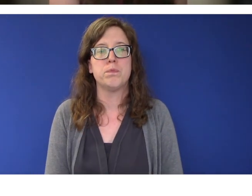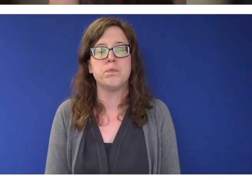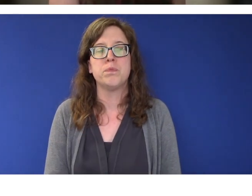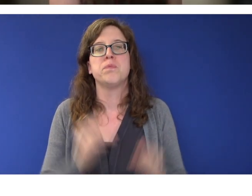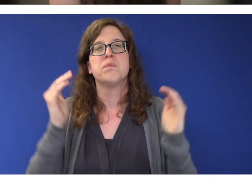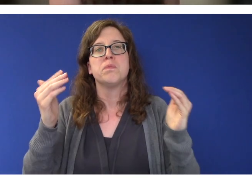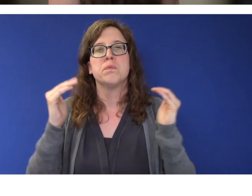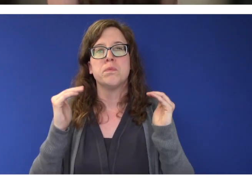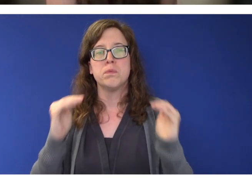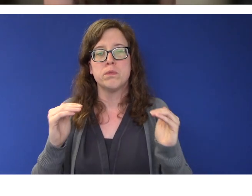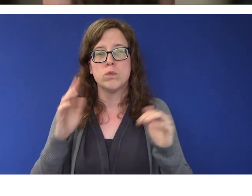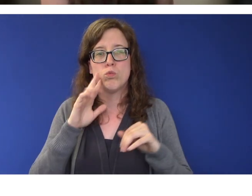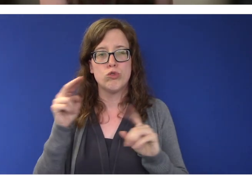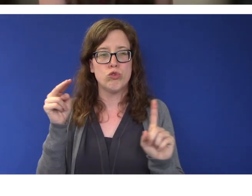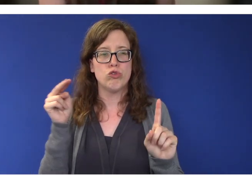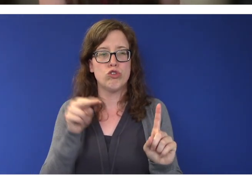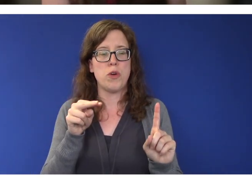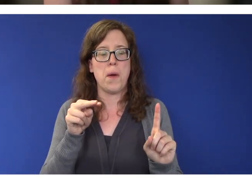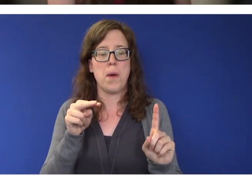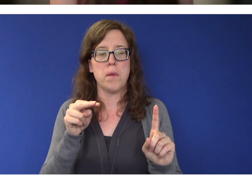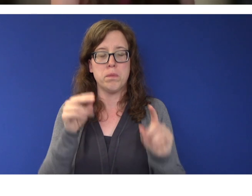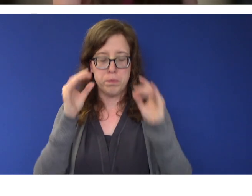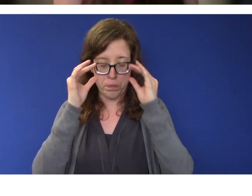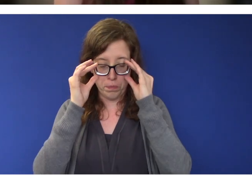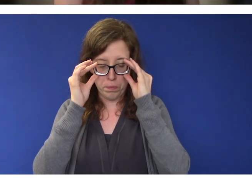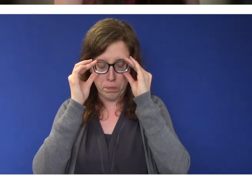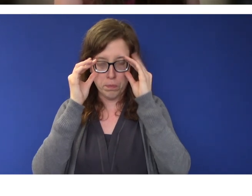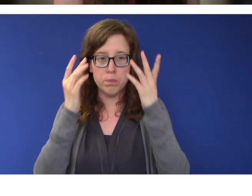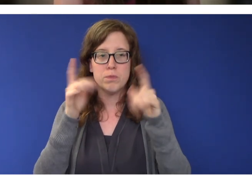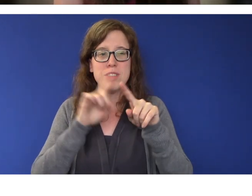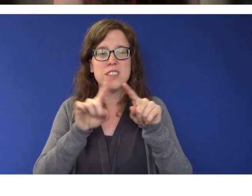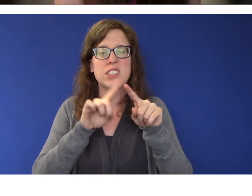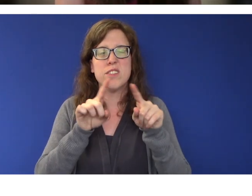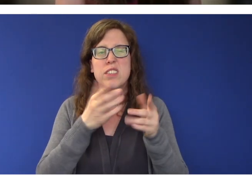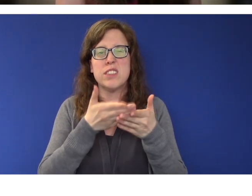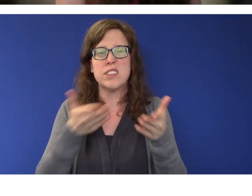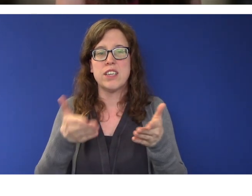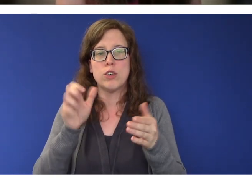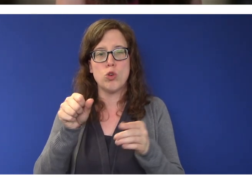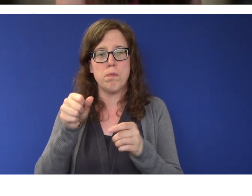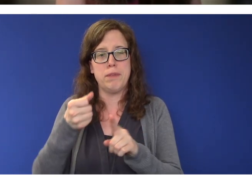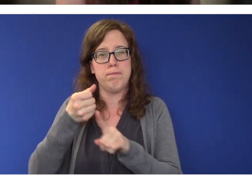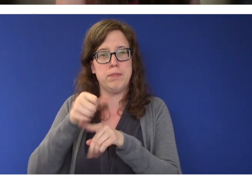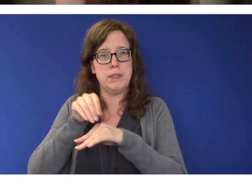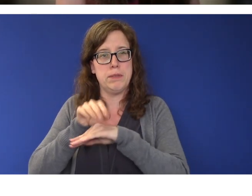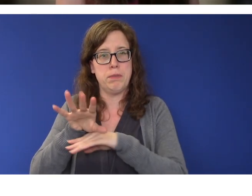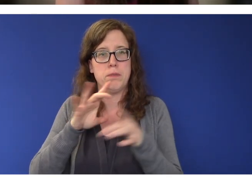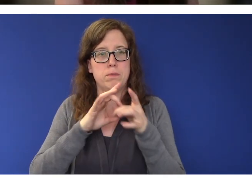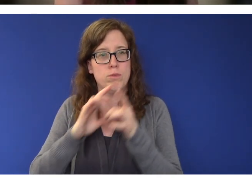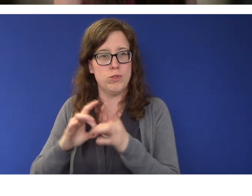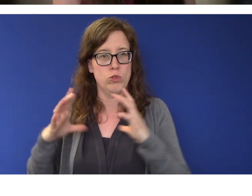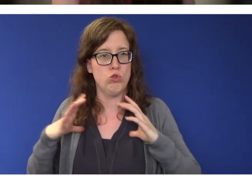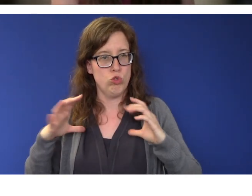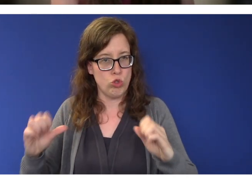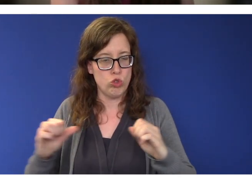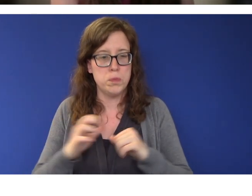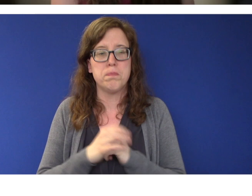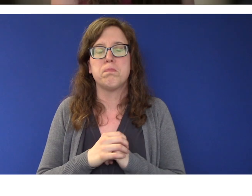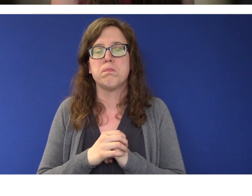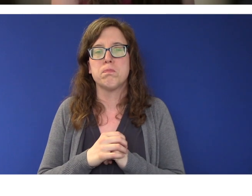Next we are going to just look at some of the areas that can be impacted and we’re going to